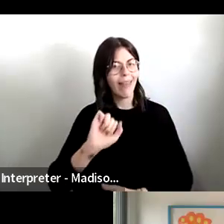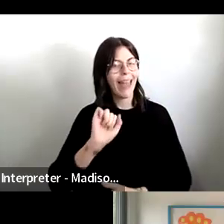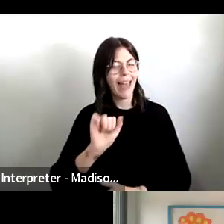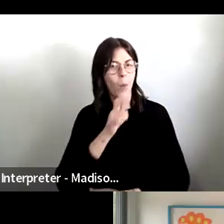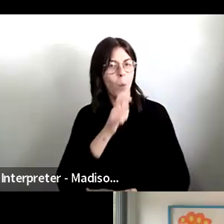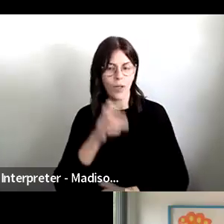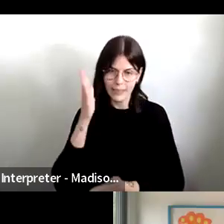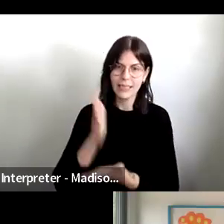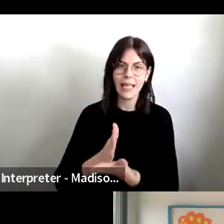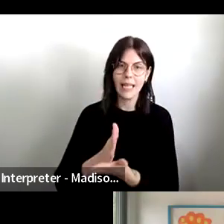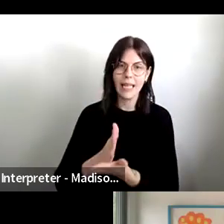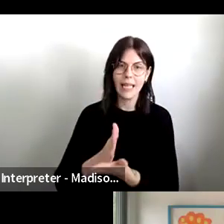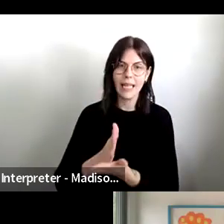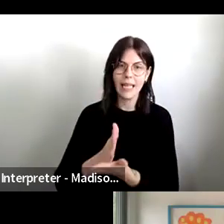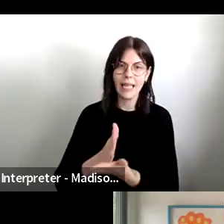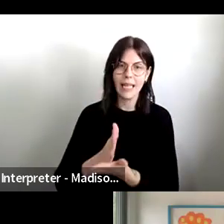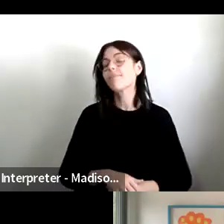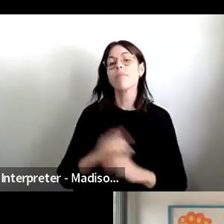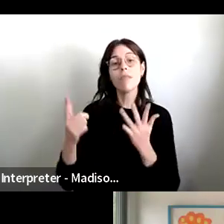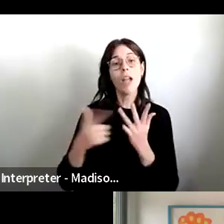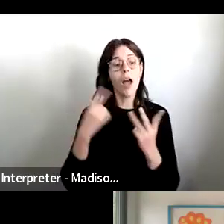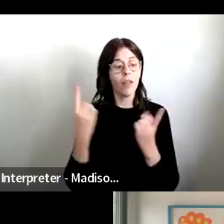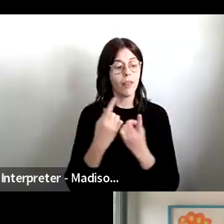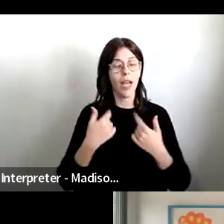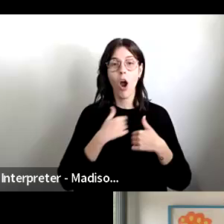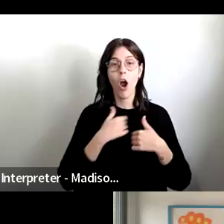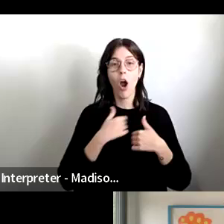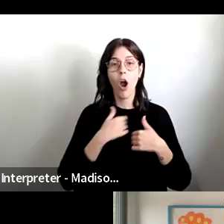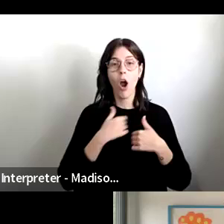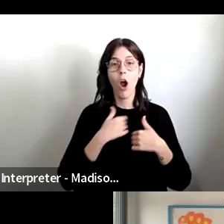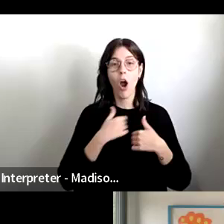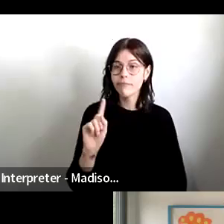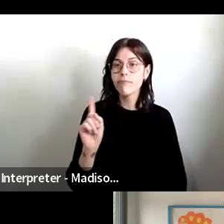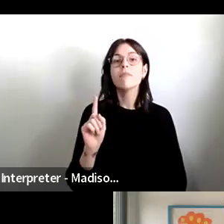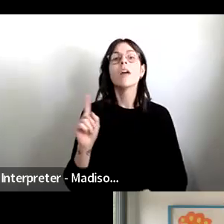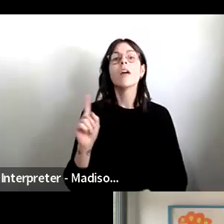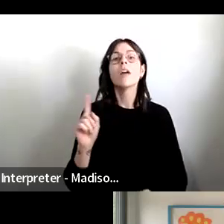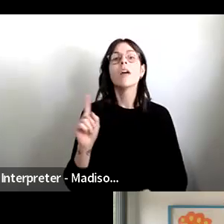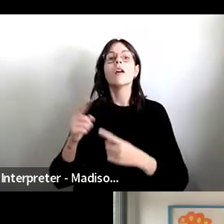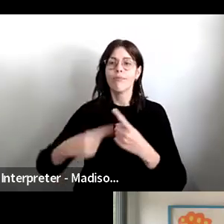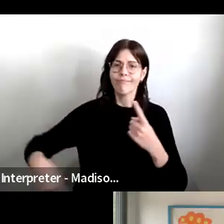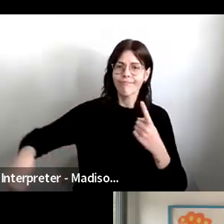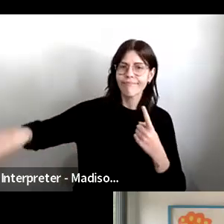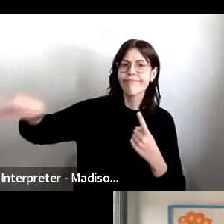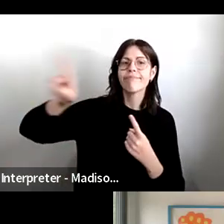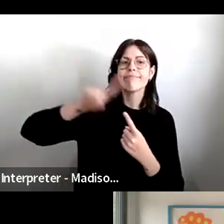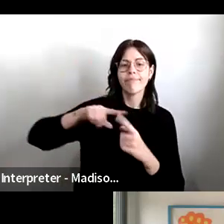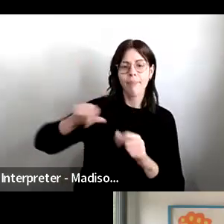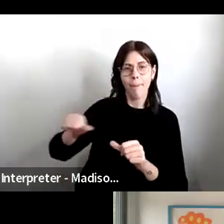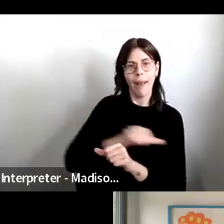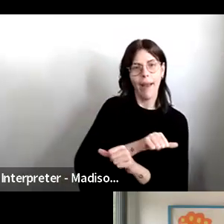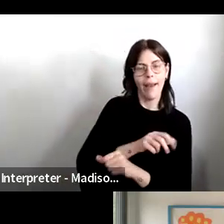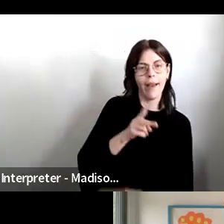The other thing that I usually do is to kind of circle back again, so I make sure that some of